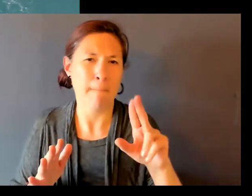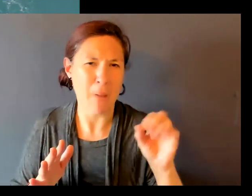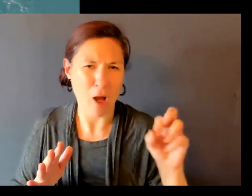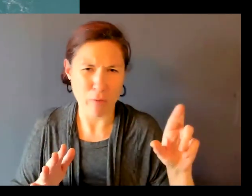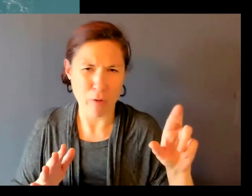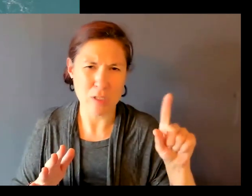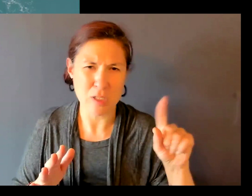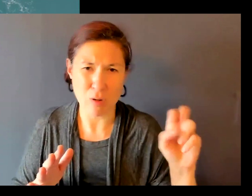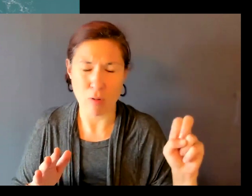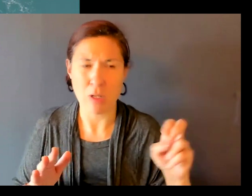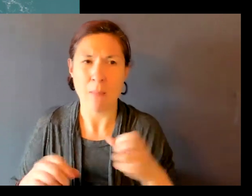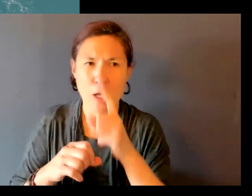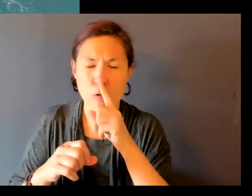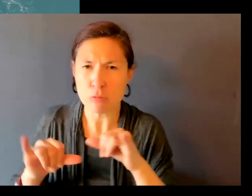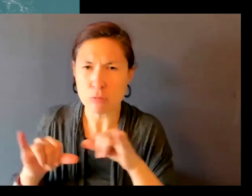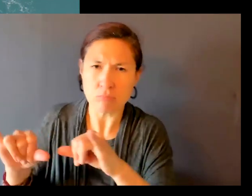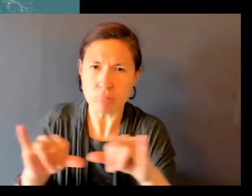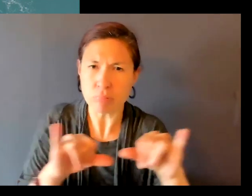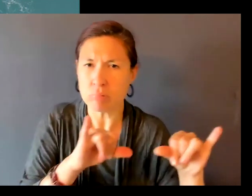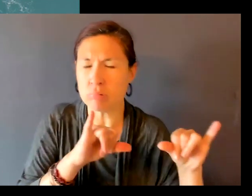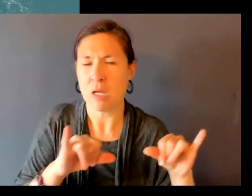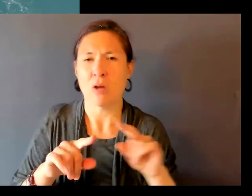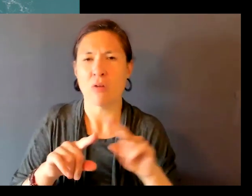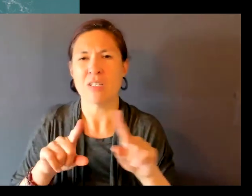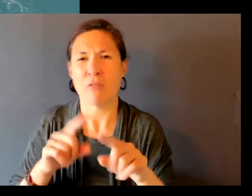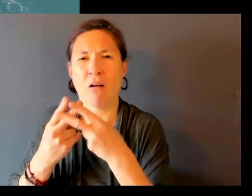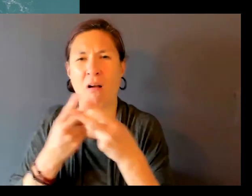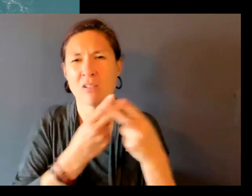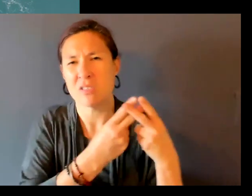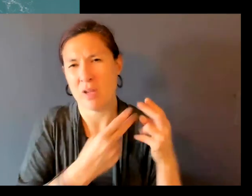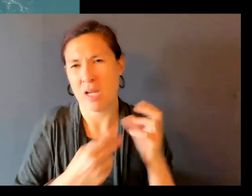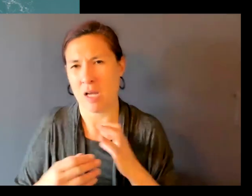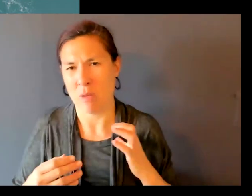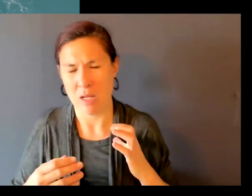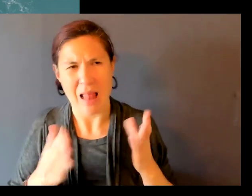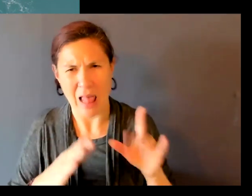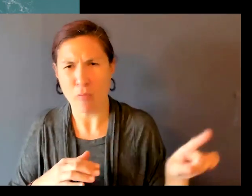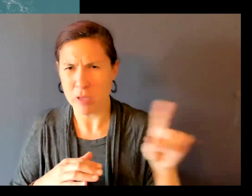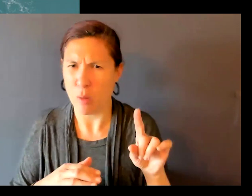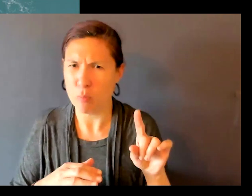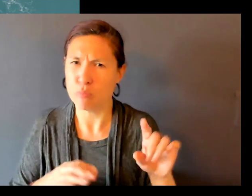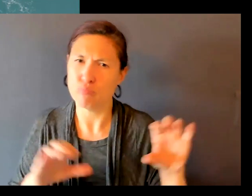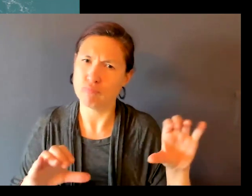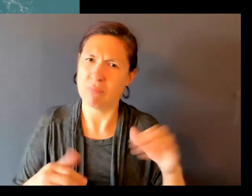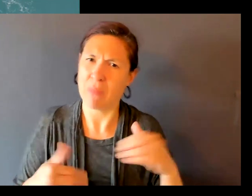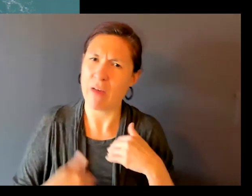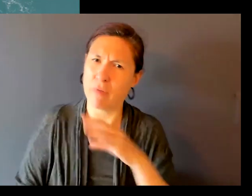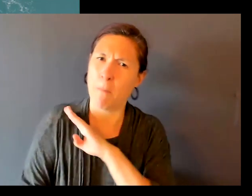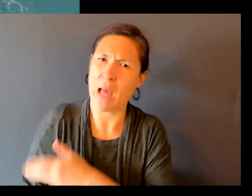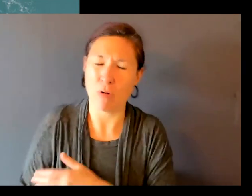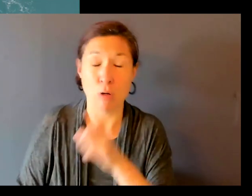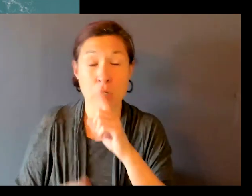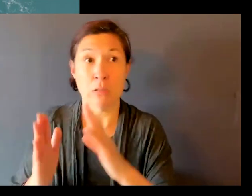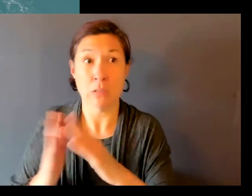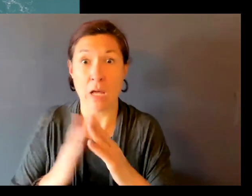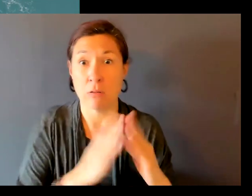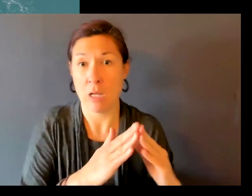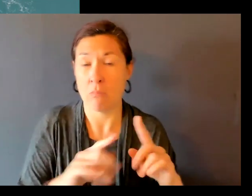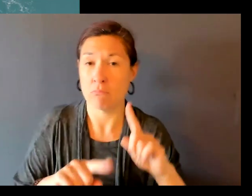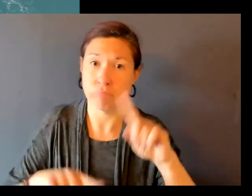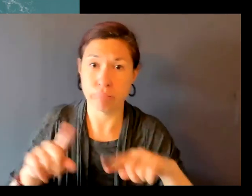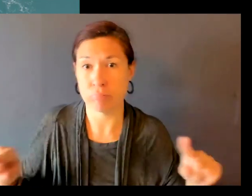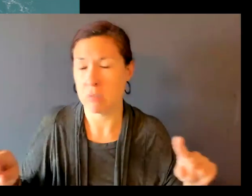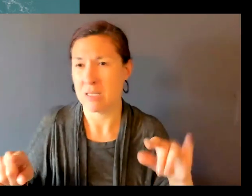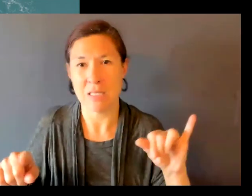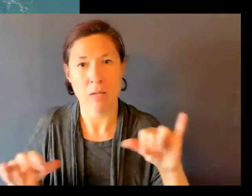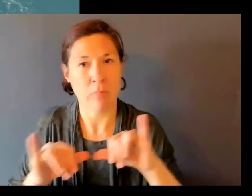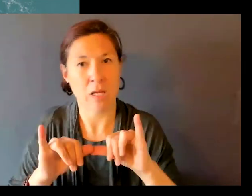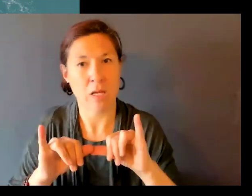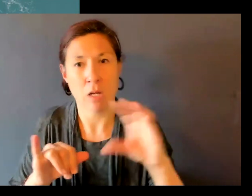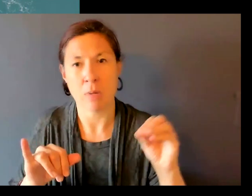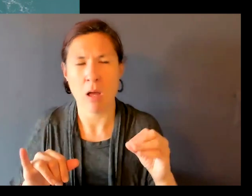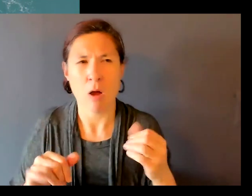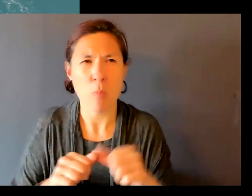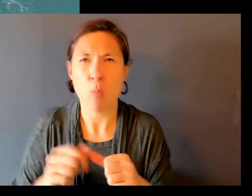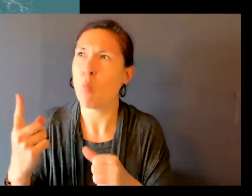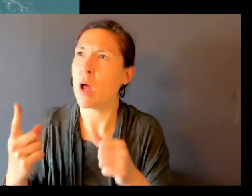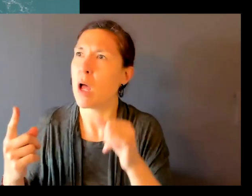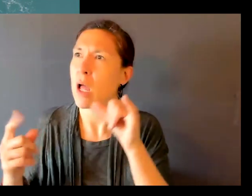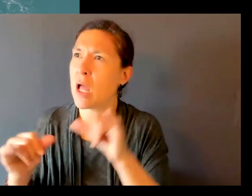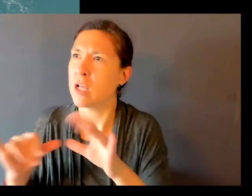And finally, the last part of my question is I would like to point out that we have many well-intentioned initiatives in this state and I'm sympathetic and supporttive of all of them. But this goes up against the need for more affordable housing and the need for renewable energy. In one town in Southeastern Massachusetts alone, we are looking at development proposals for solar and cluster residential development, that will raise 317 acres of pristine, untouched wildlife habitat.